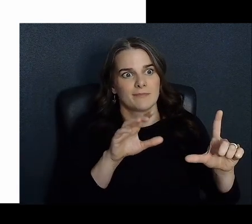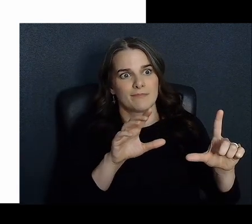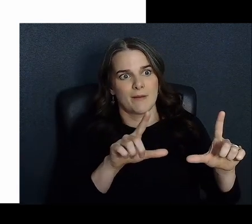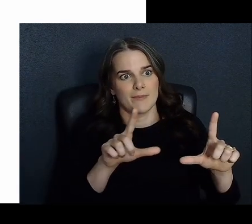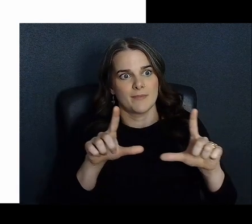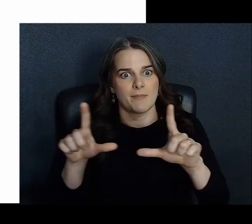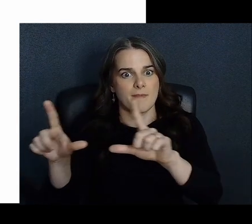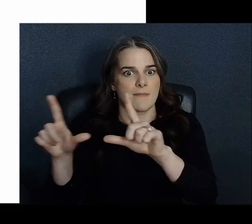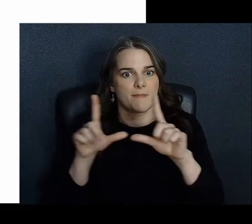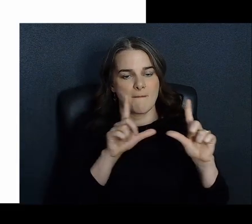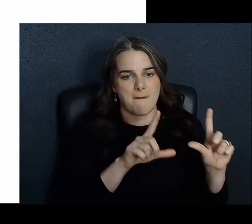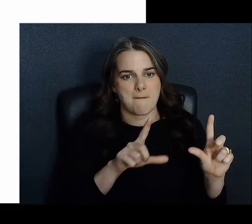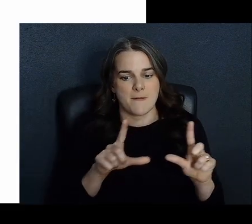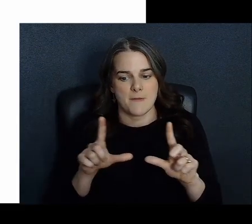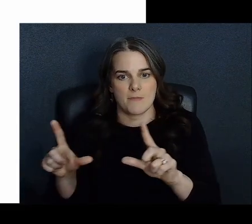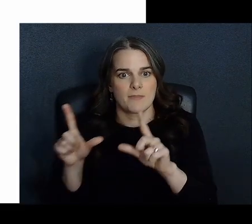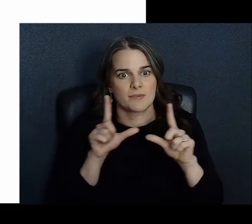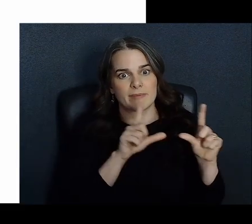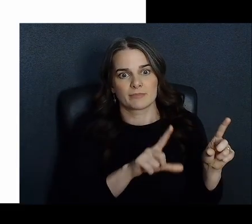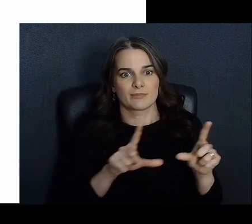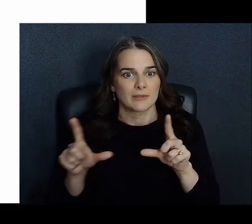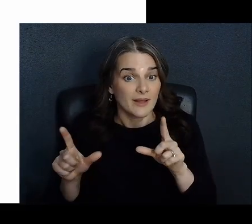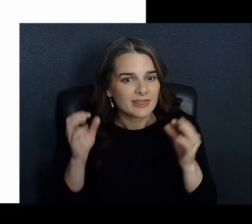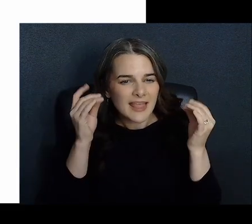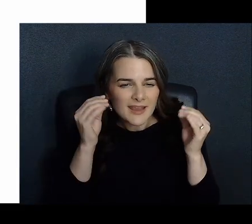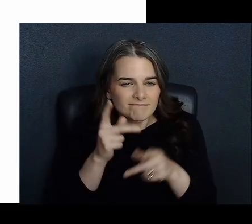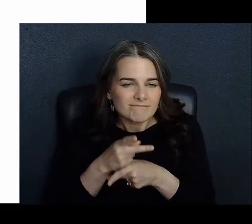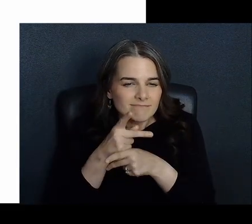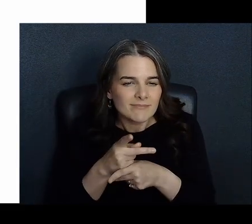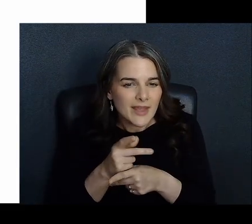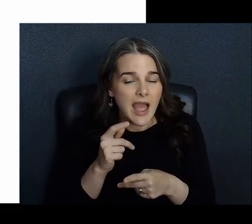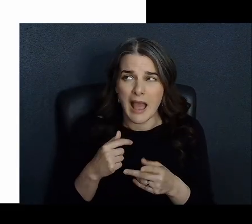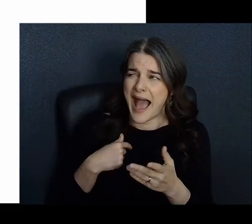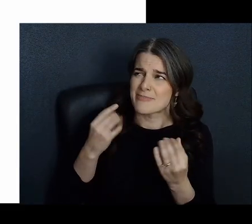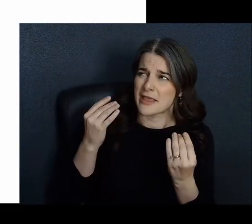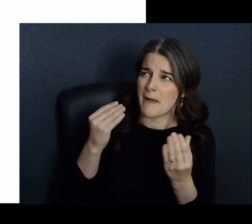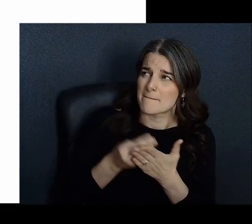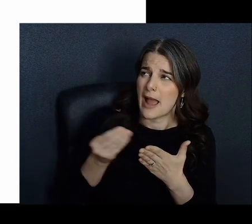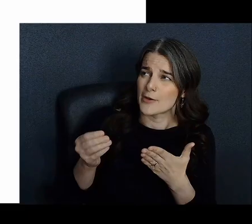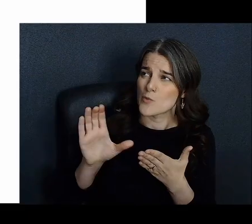So think carefully if you're going to be purchasing a Chromebook or using a Chromebook.